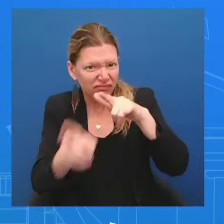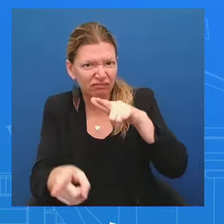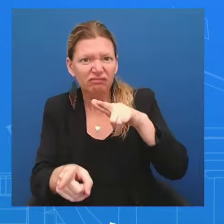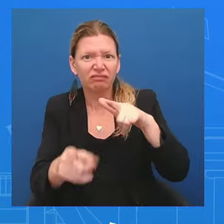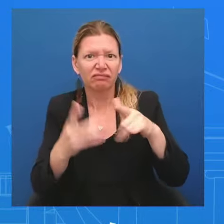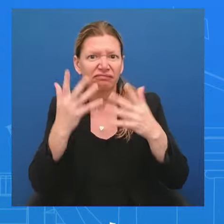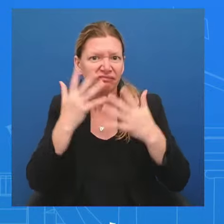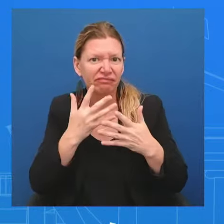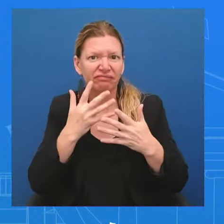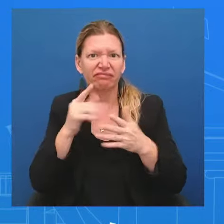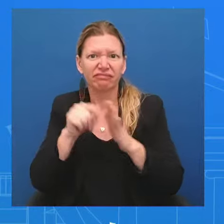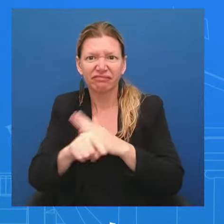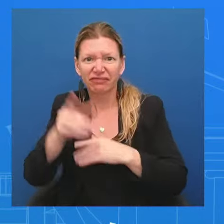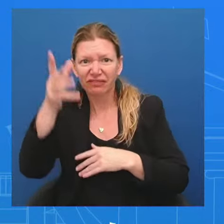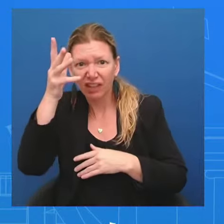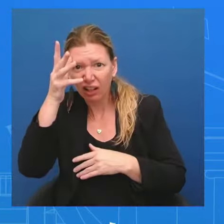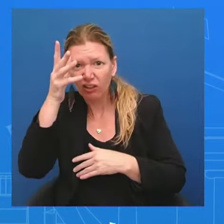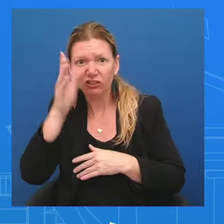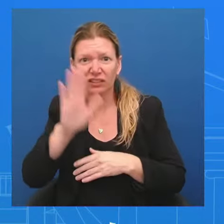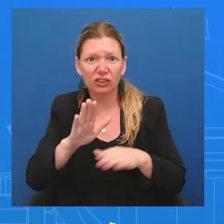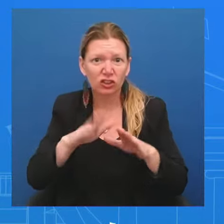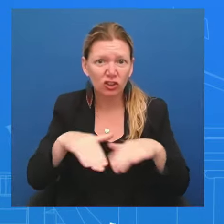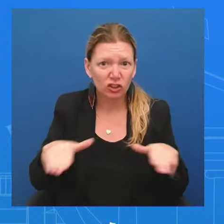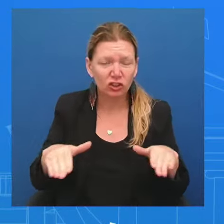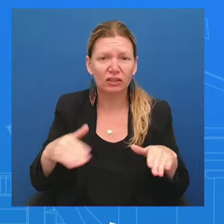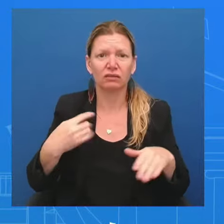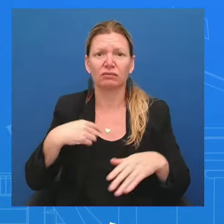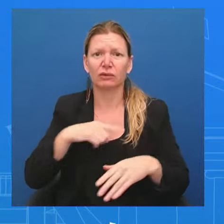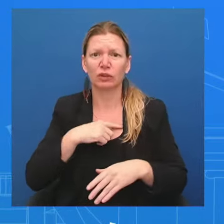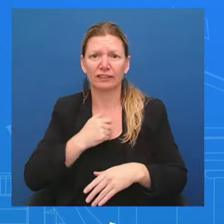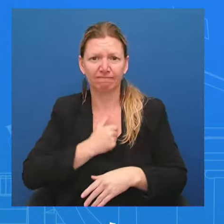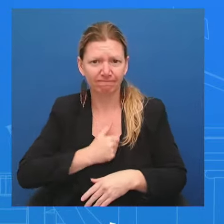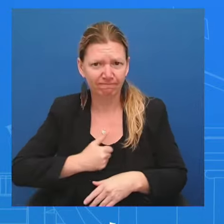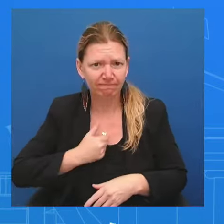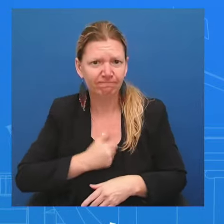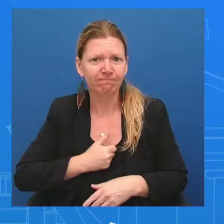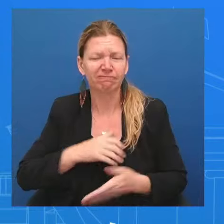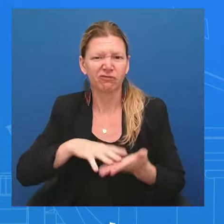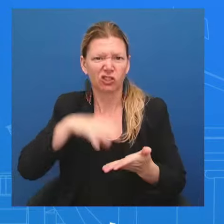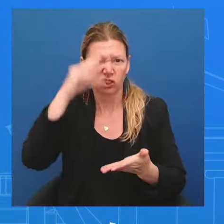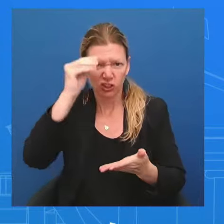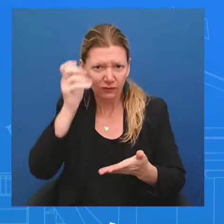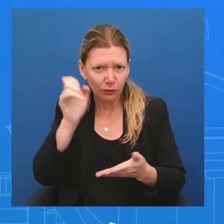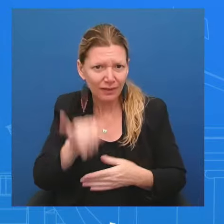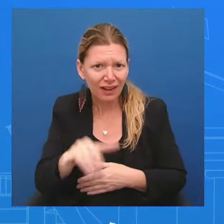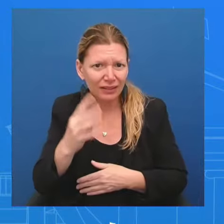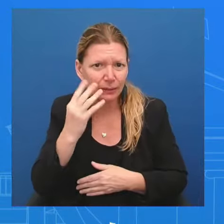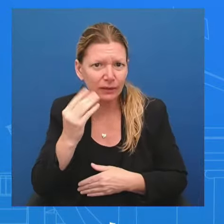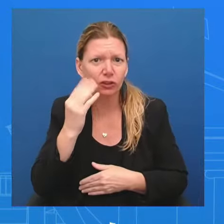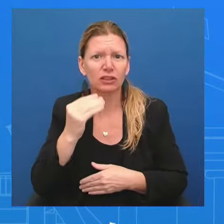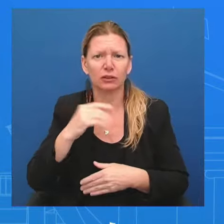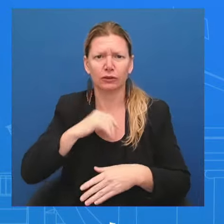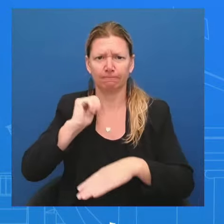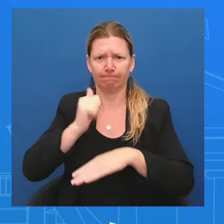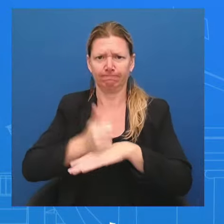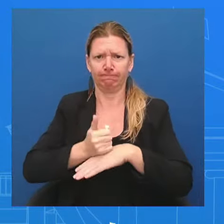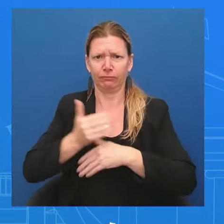and we put in place procedures to try to prevent that from happening again. And that's what our expectations would be in this case. Ms. Jean-Pierre: All right, Karen, we got last question.